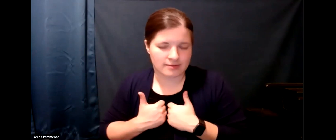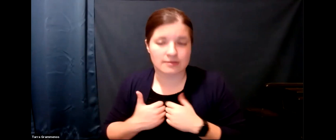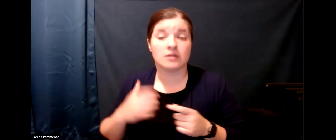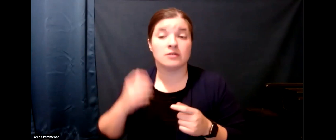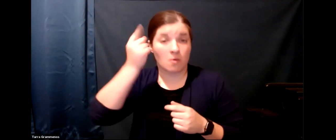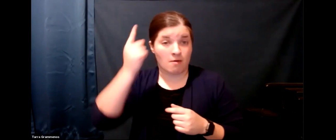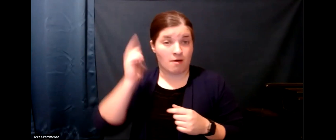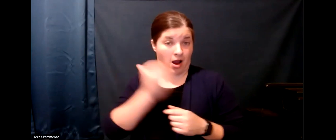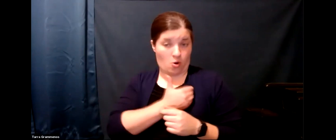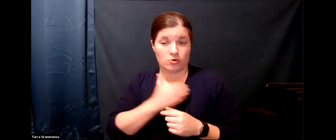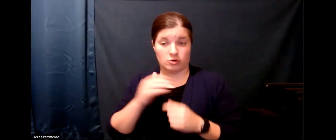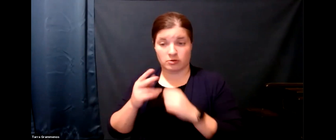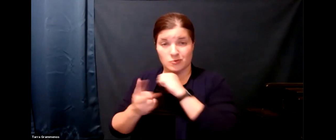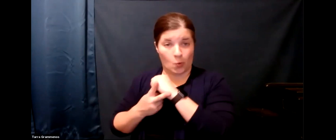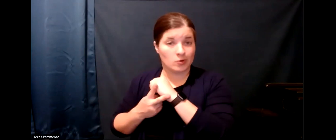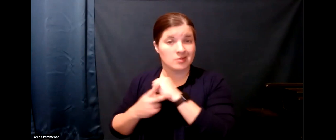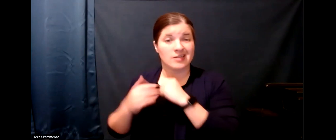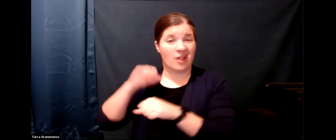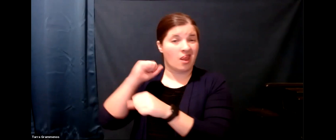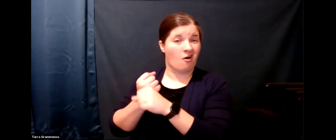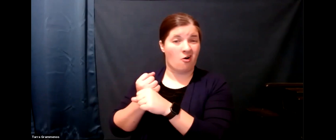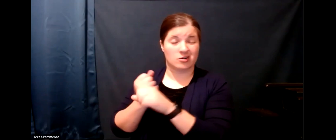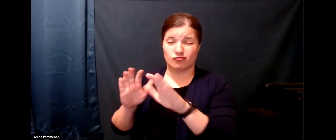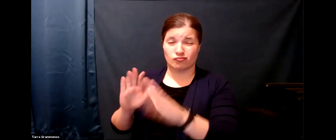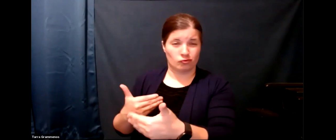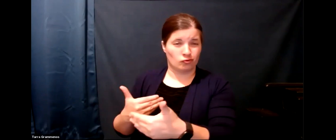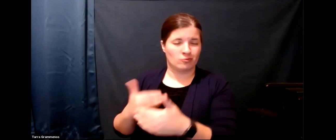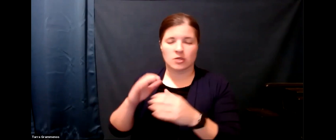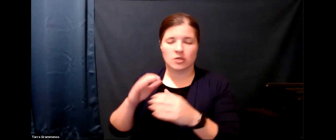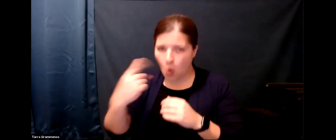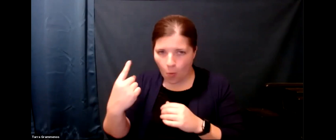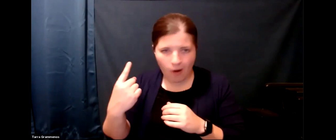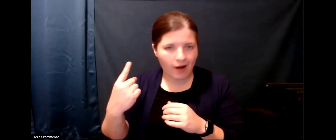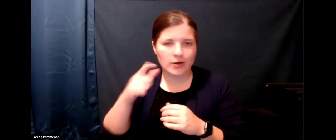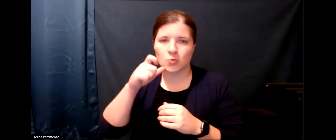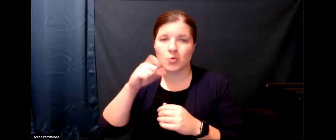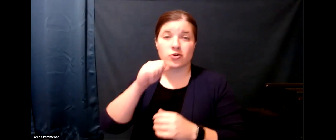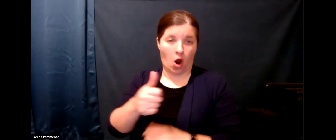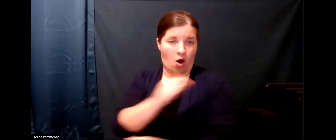So no unauthorized visitors to our office can go in this room.